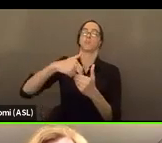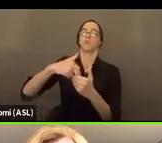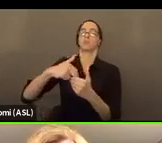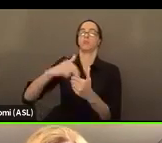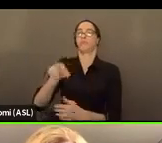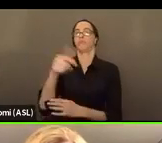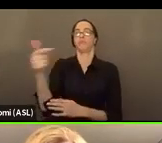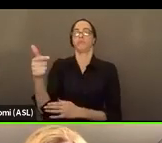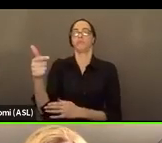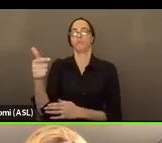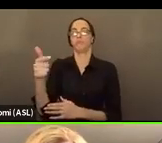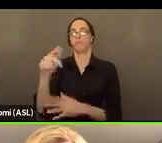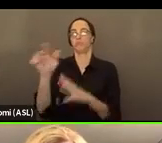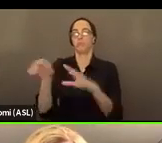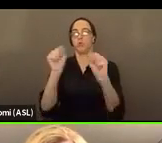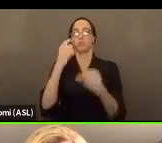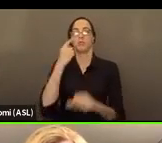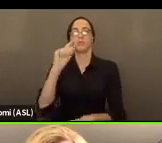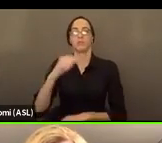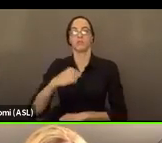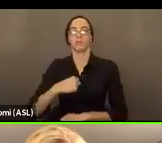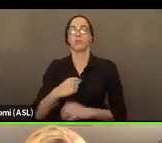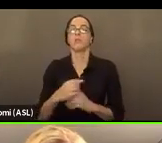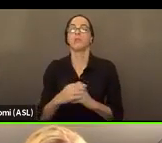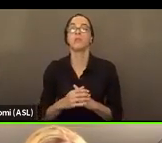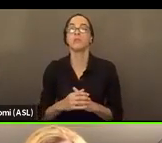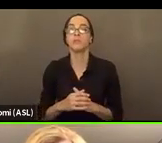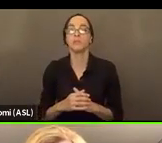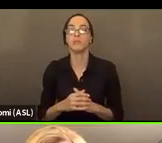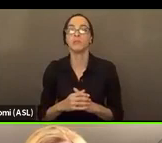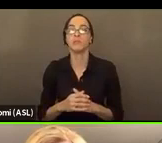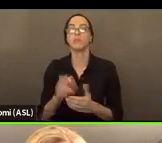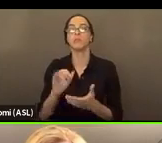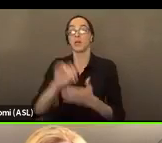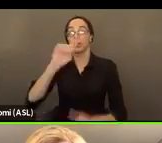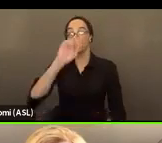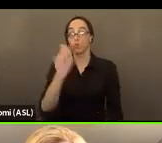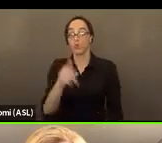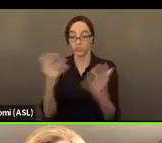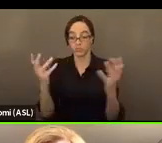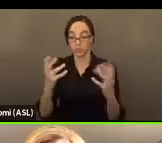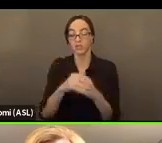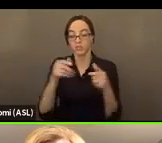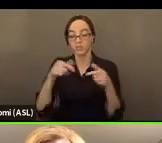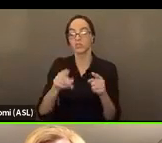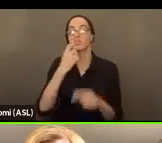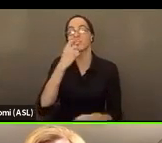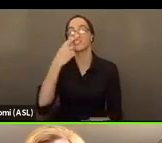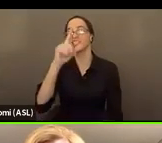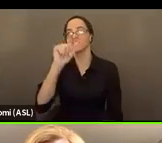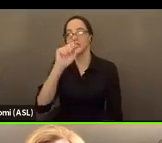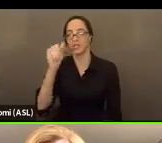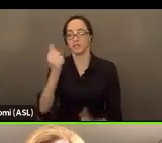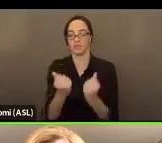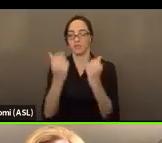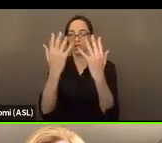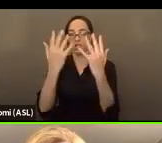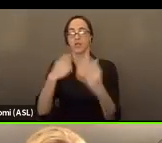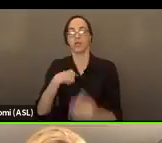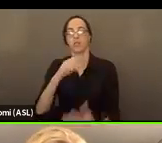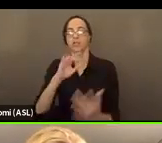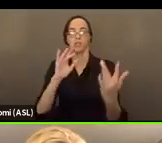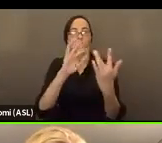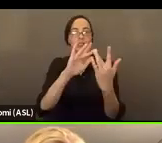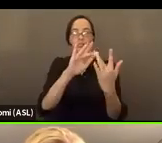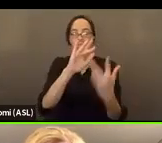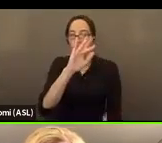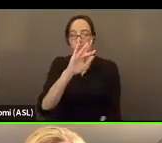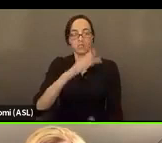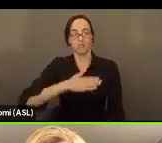the question was in the glass fire i was unable to reach my grandfather who evacuated to a shelter